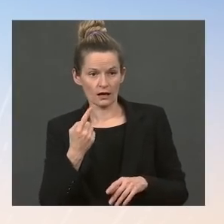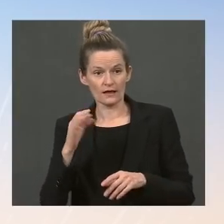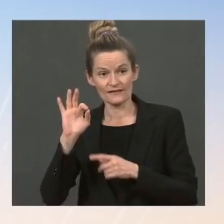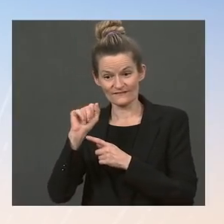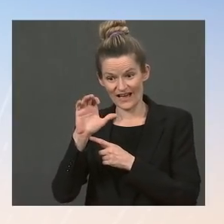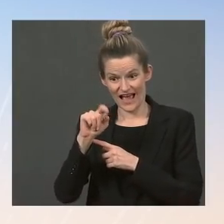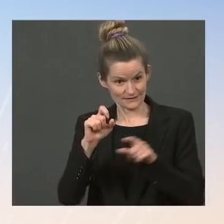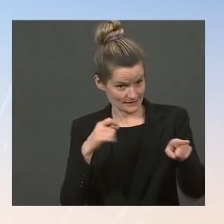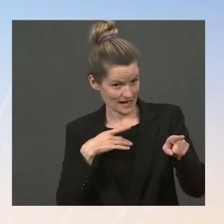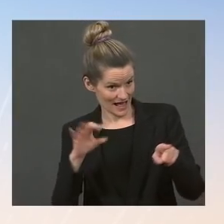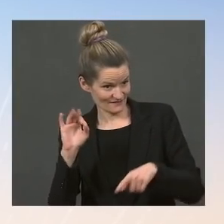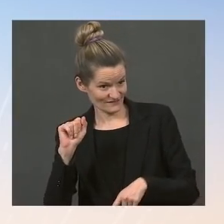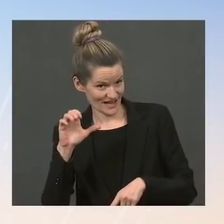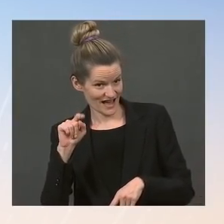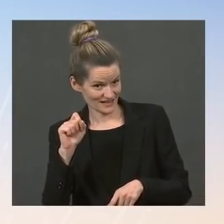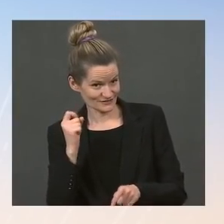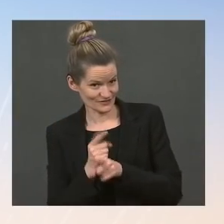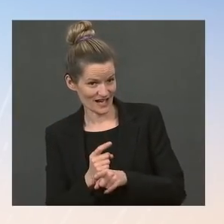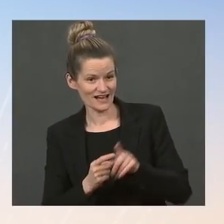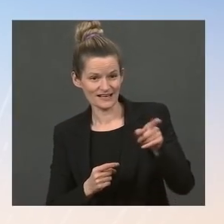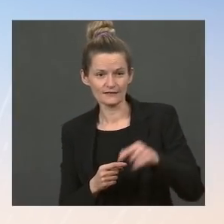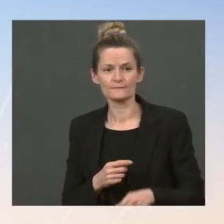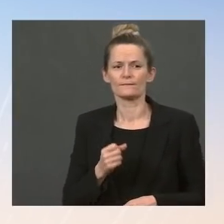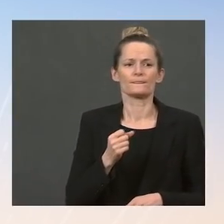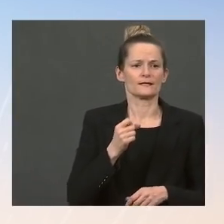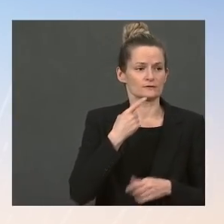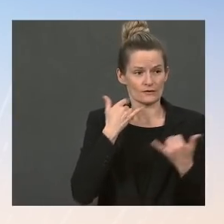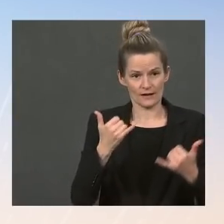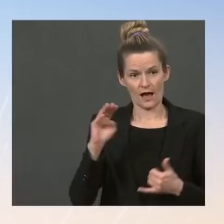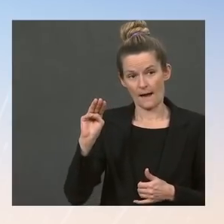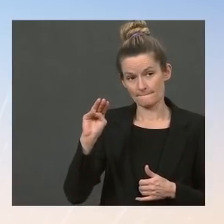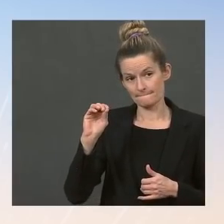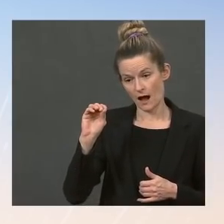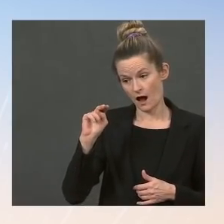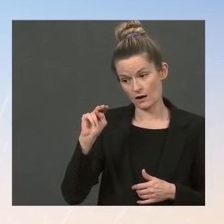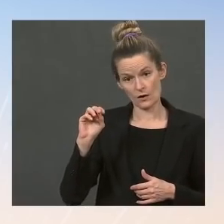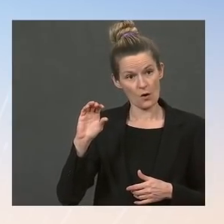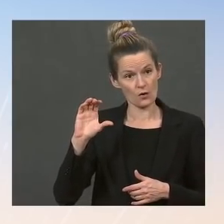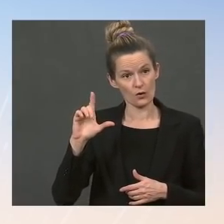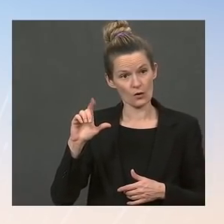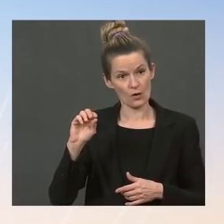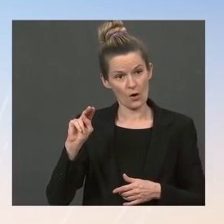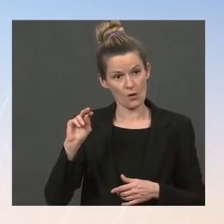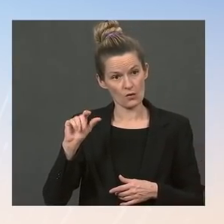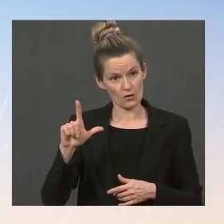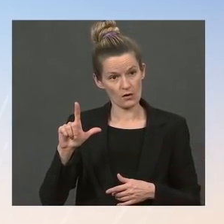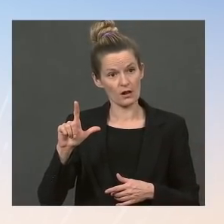is that monoclonal antibodies are lifesaving therapies that are used after infection to prevent more severe outcomes.